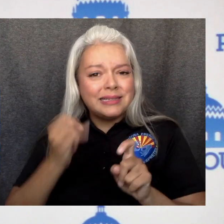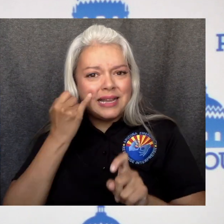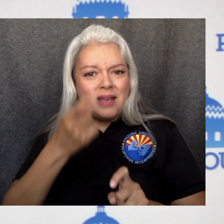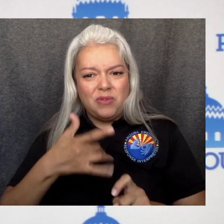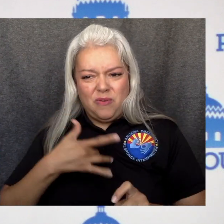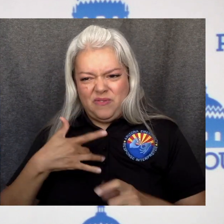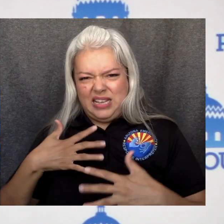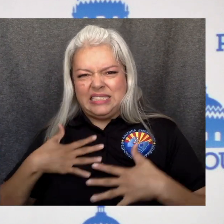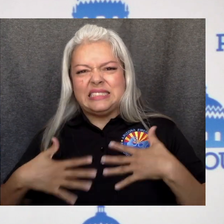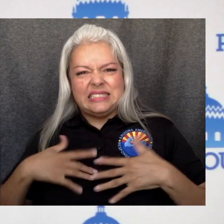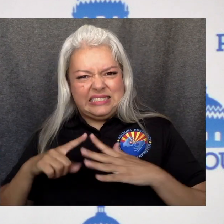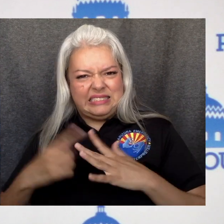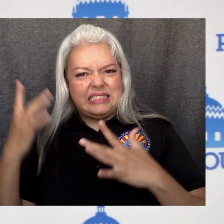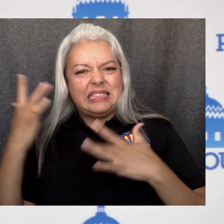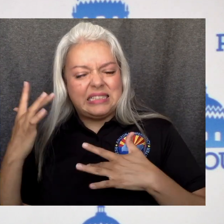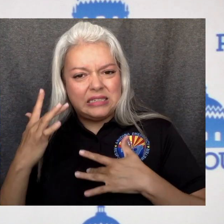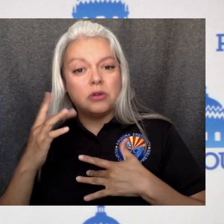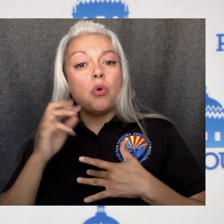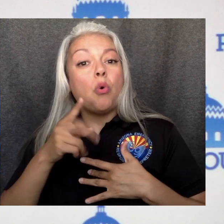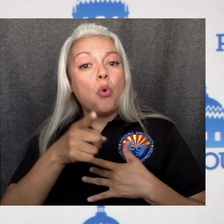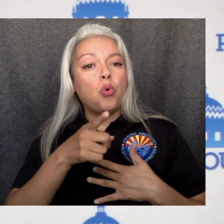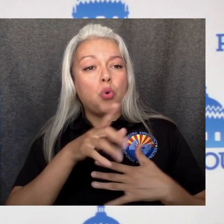exposed to someone with COVID-19.